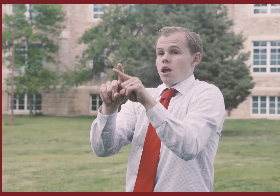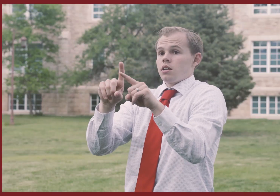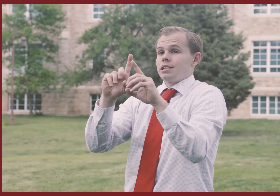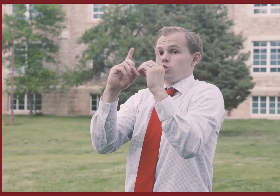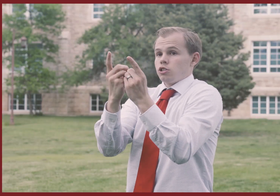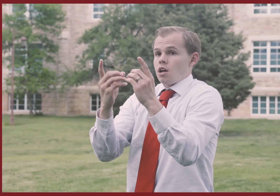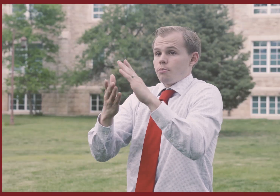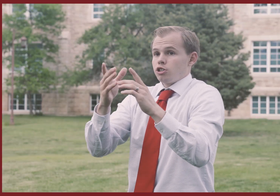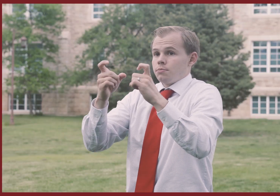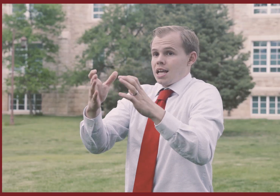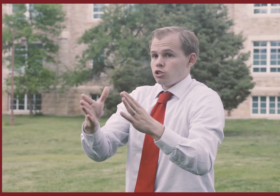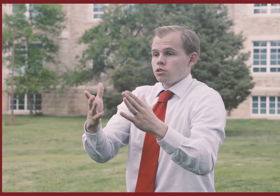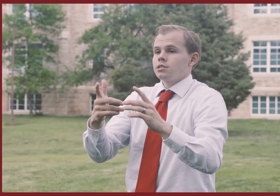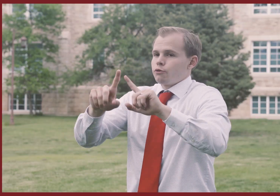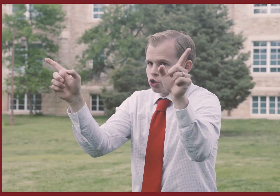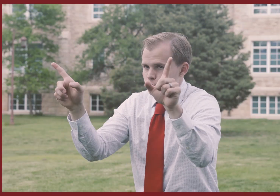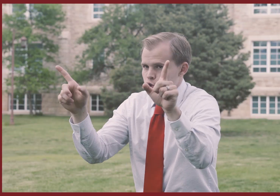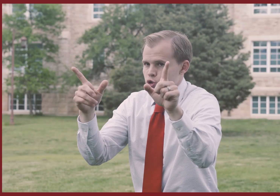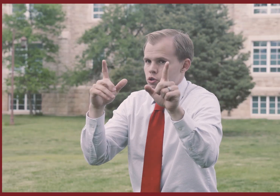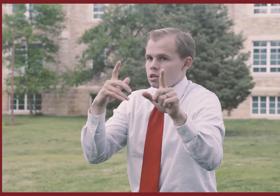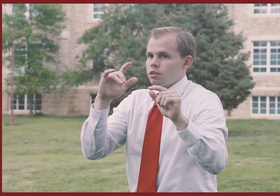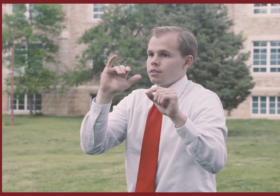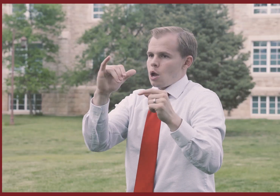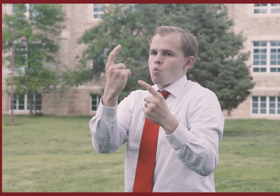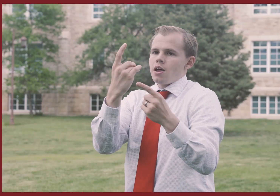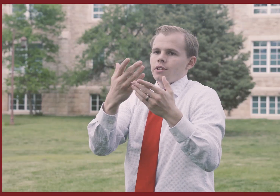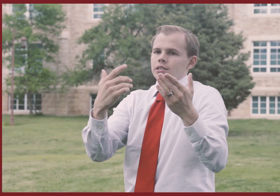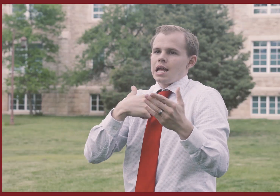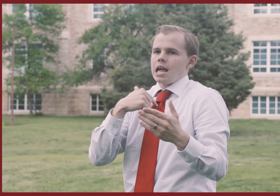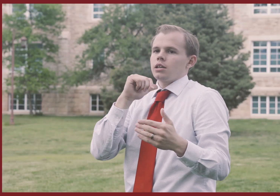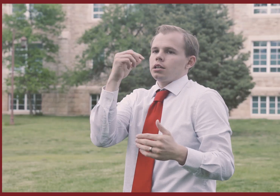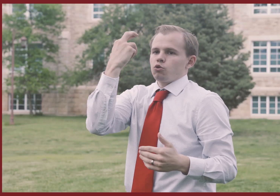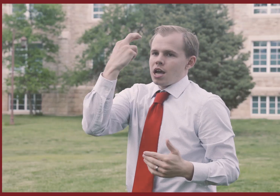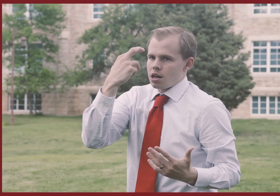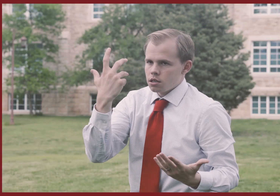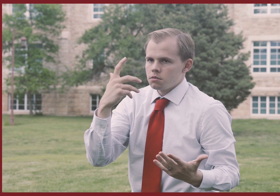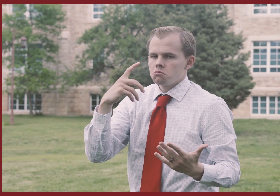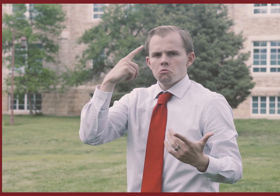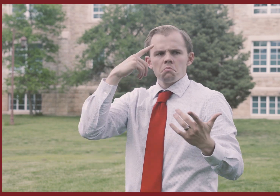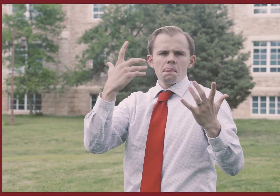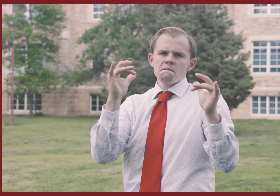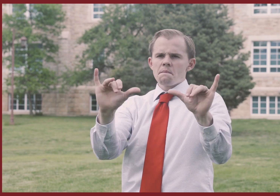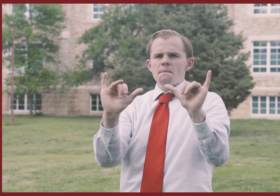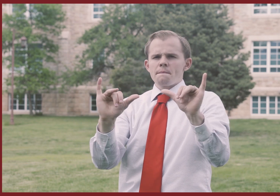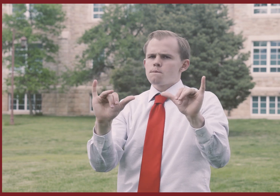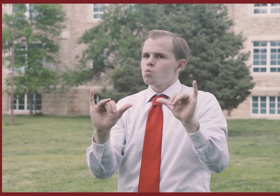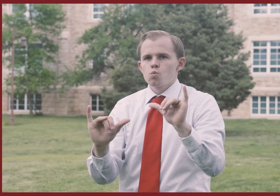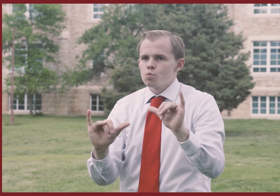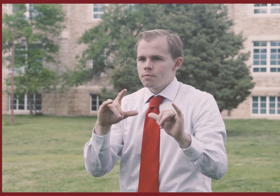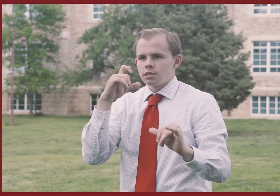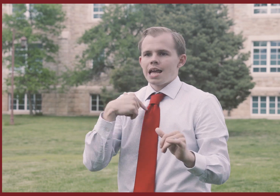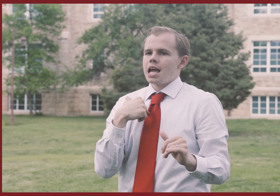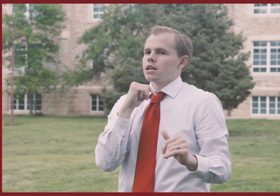compared to now, as the District Manager, you know, I didn't realize that. I thought it'd be the same. I'm not